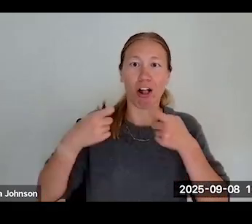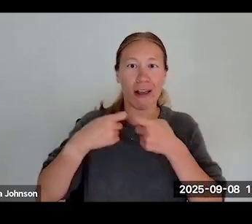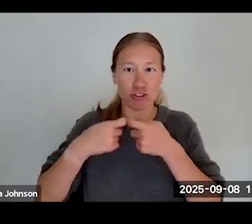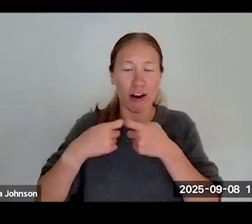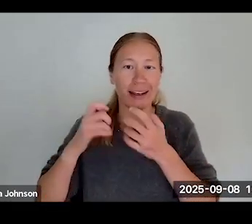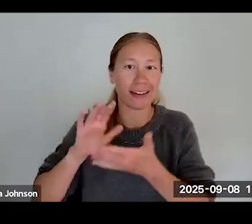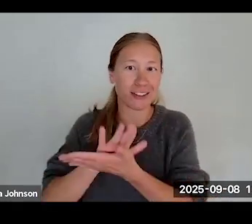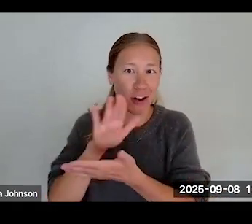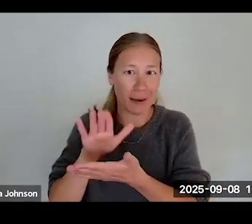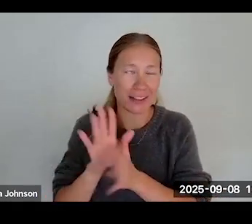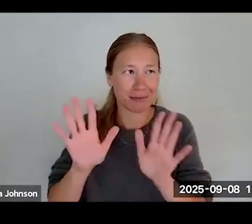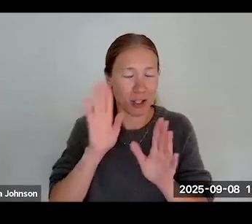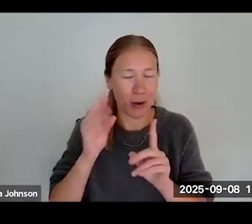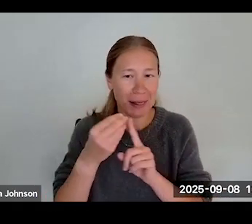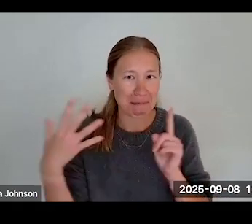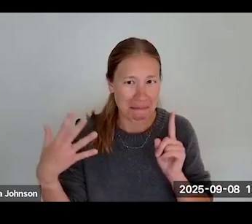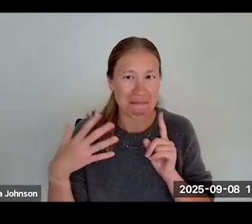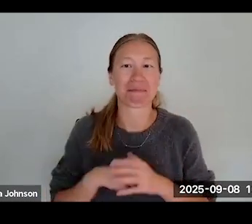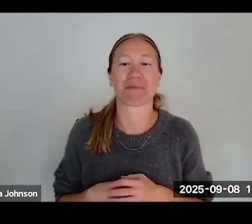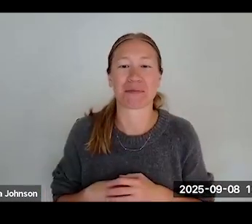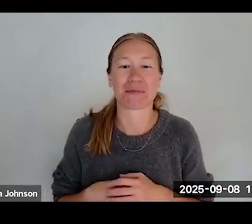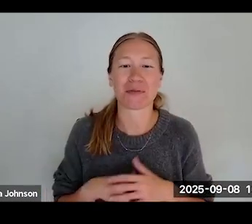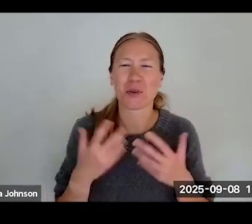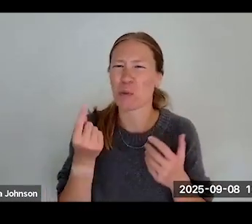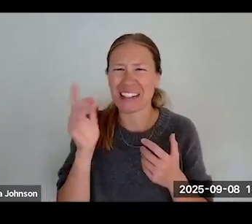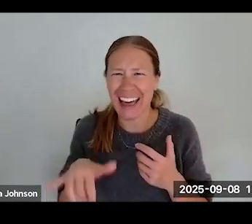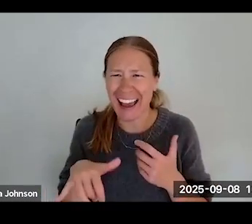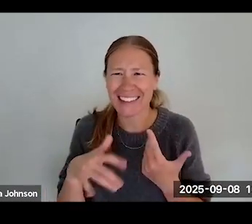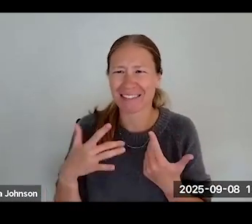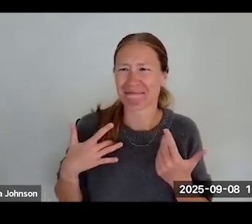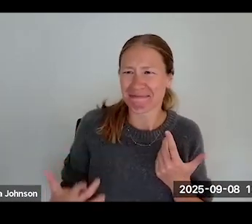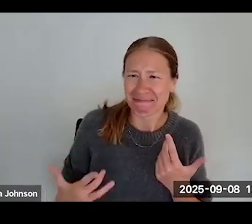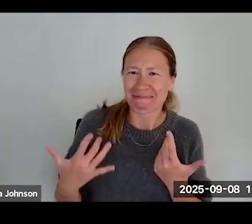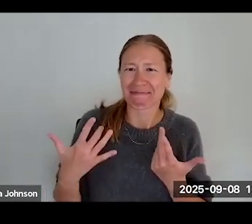So let's unpack that a little bit. What is a conventional electronic document?